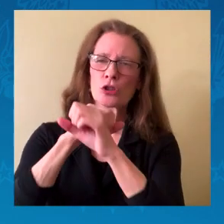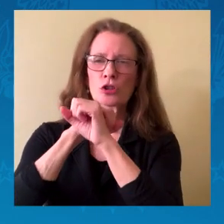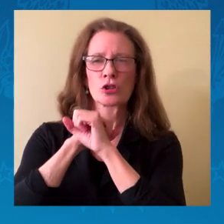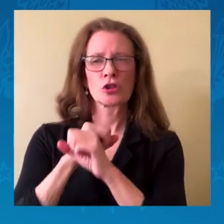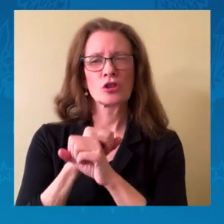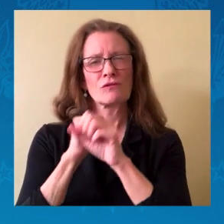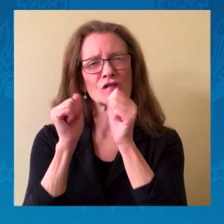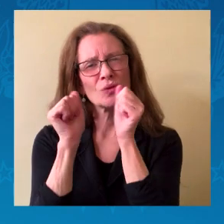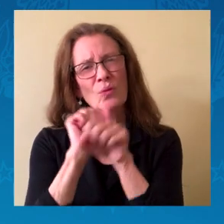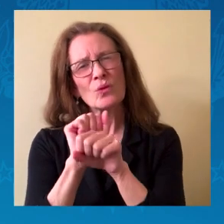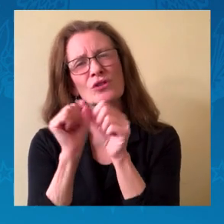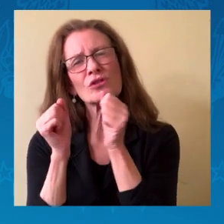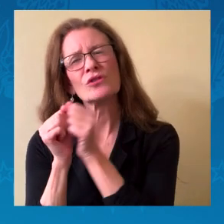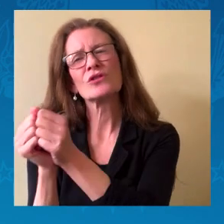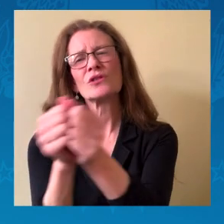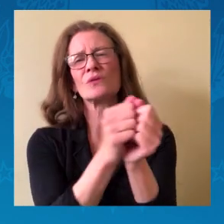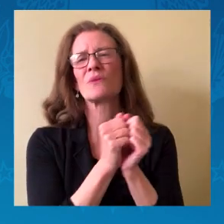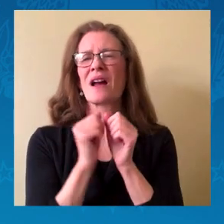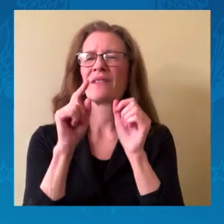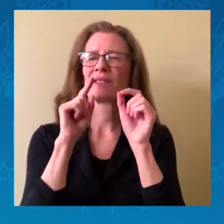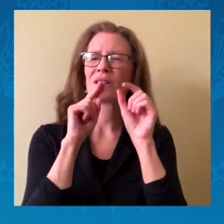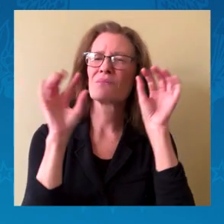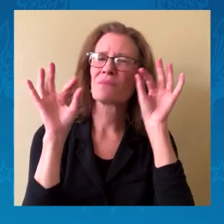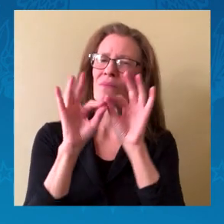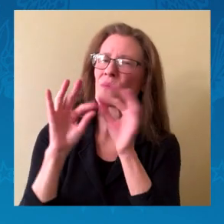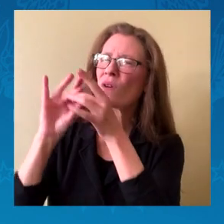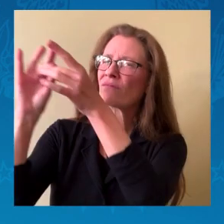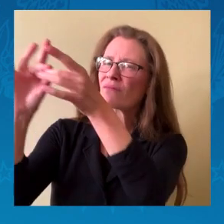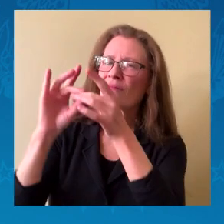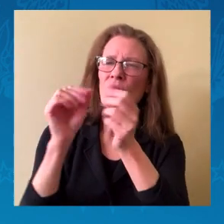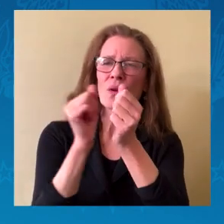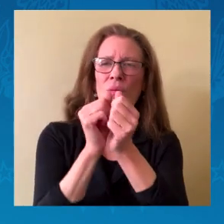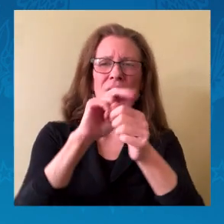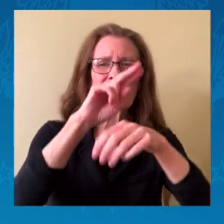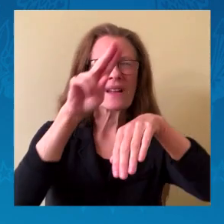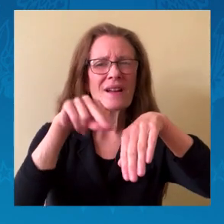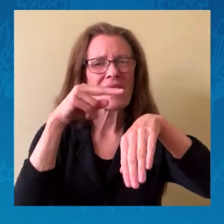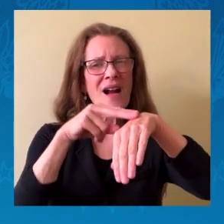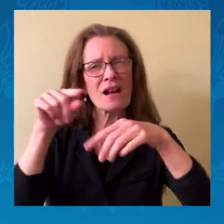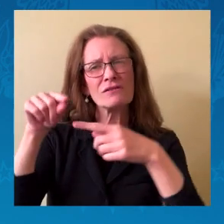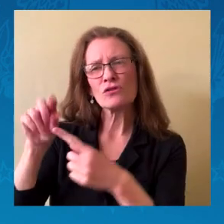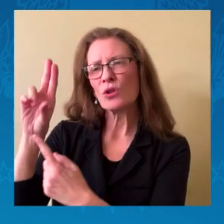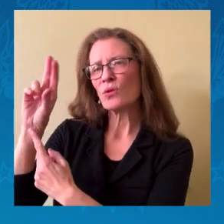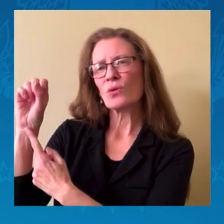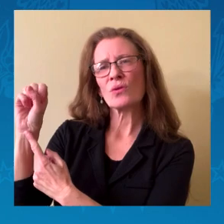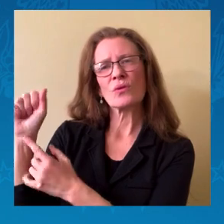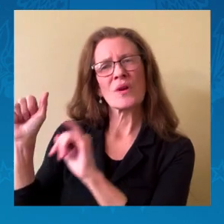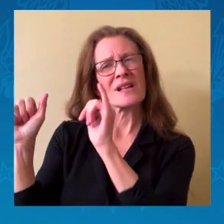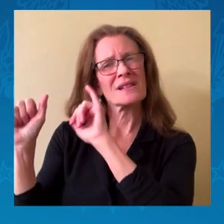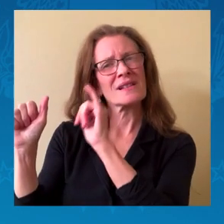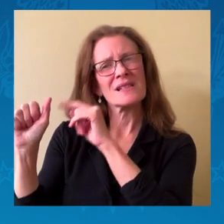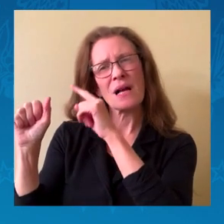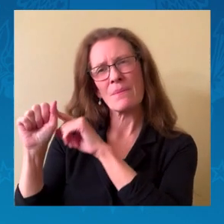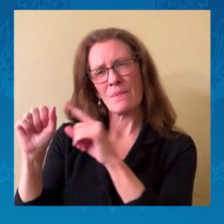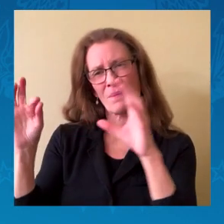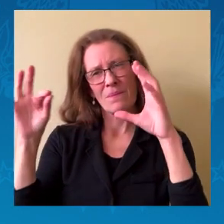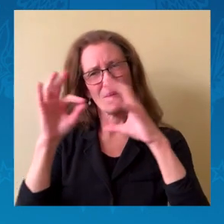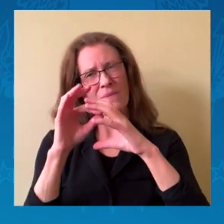to coordinate U.S. activities to strengthen global governance for space over the past few years. The international community,